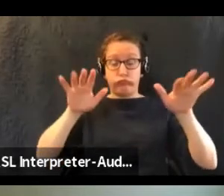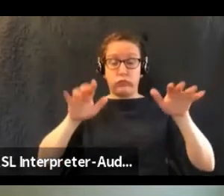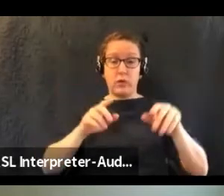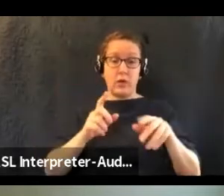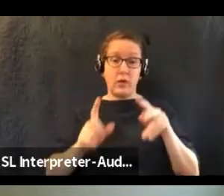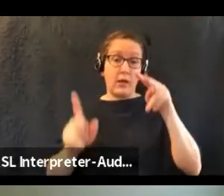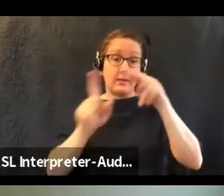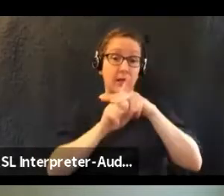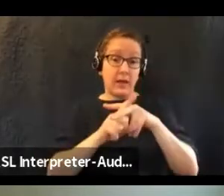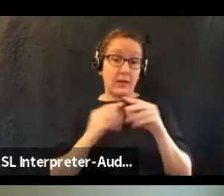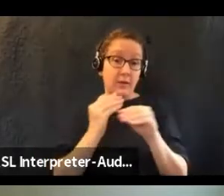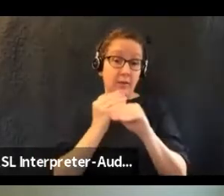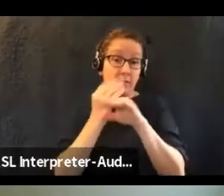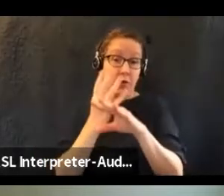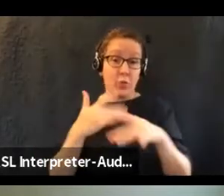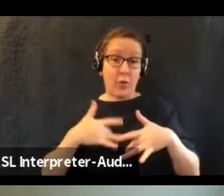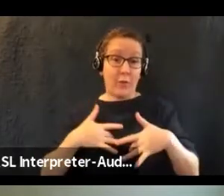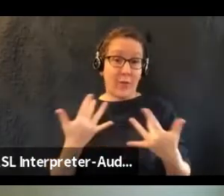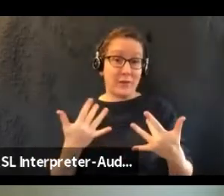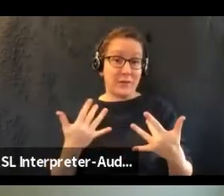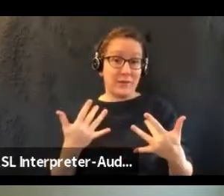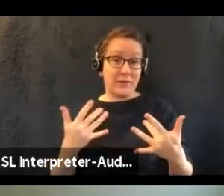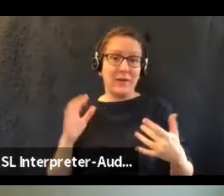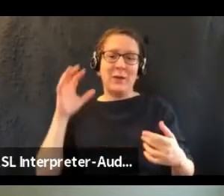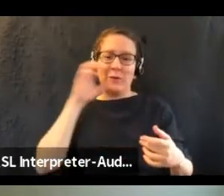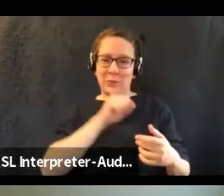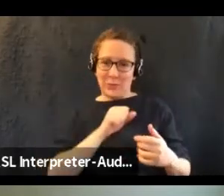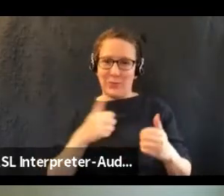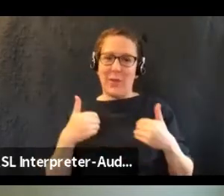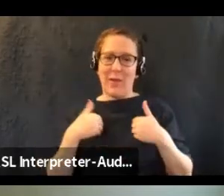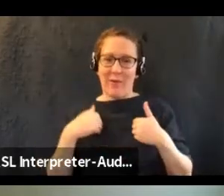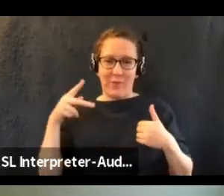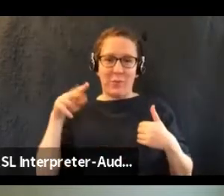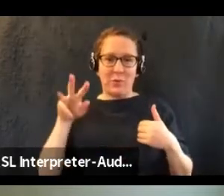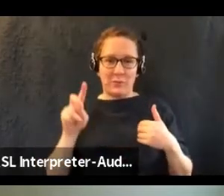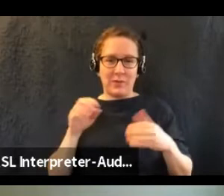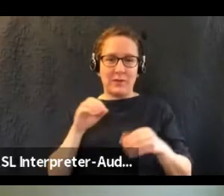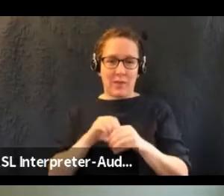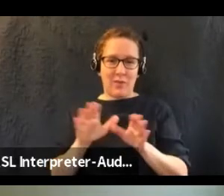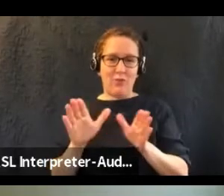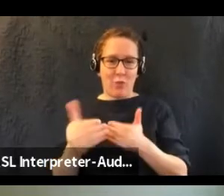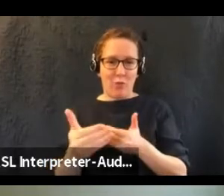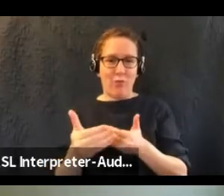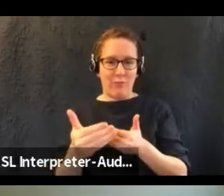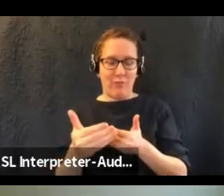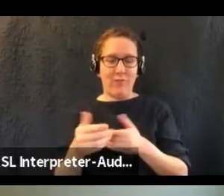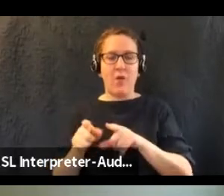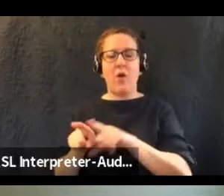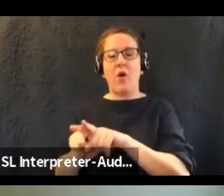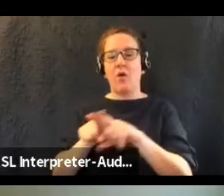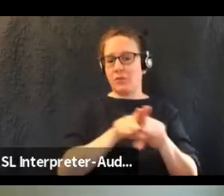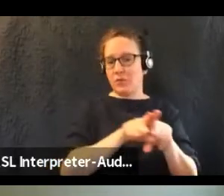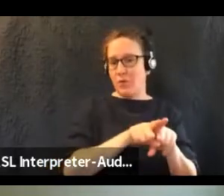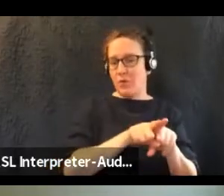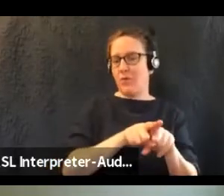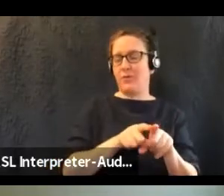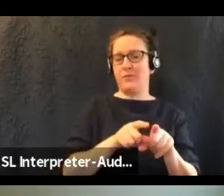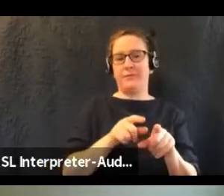is these days, assume that there are people with disabilities in the room who also encompass